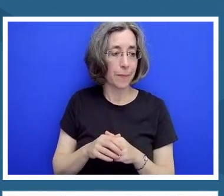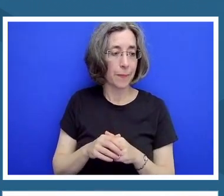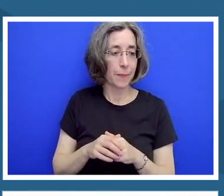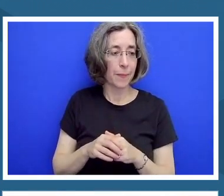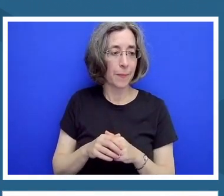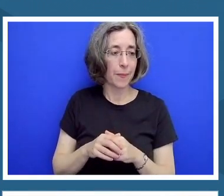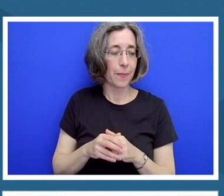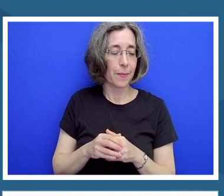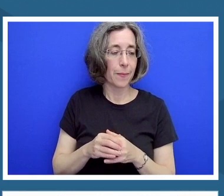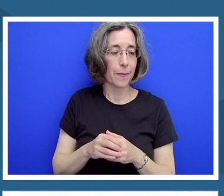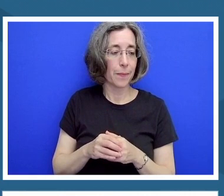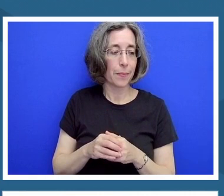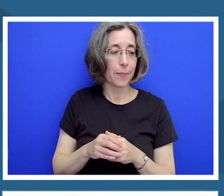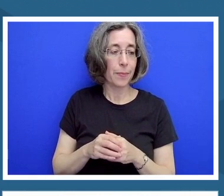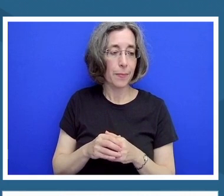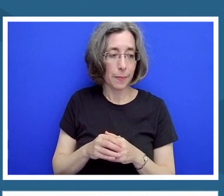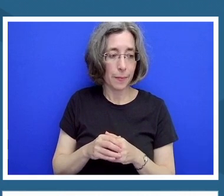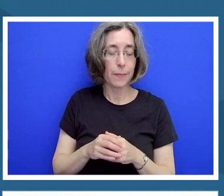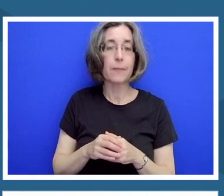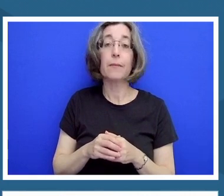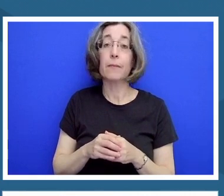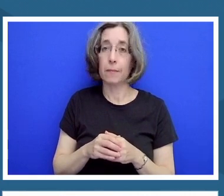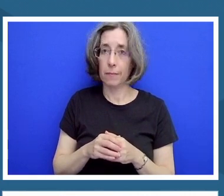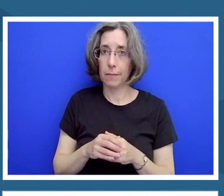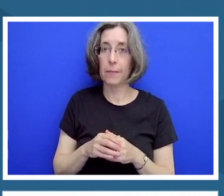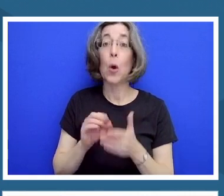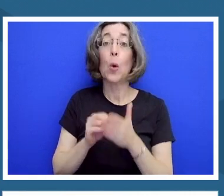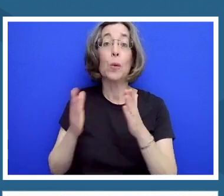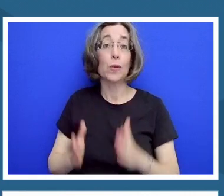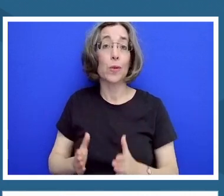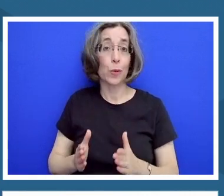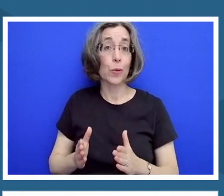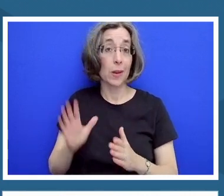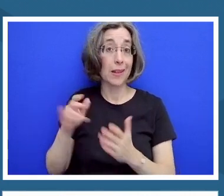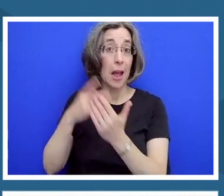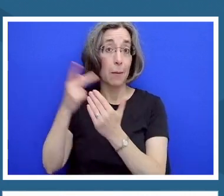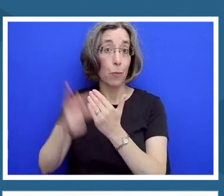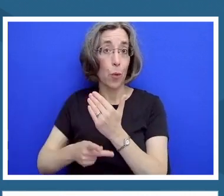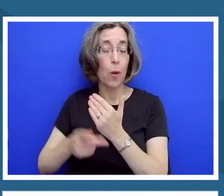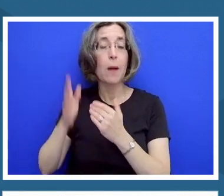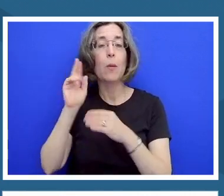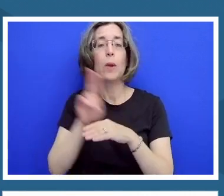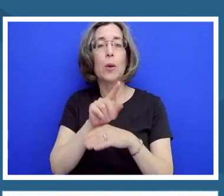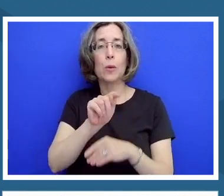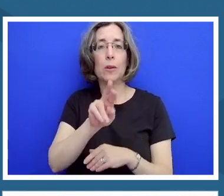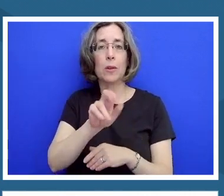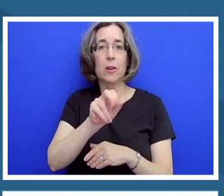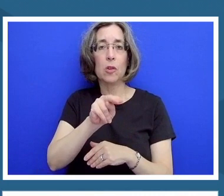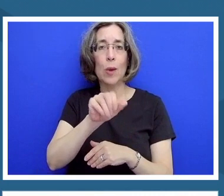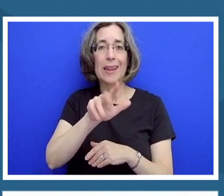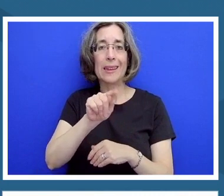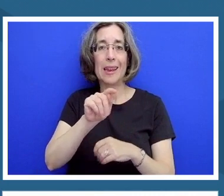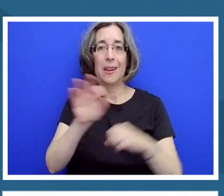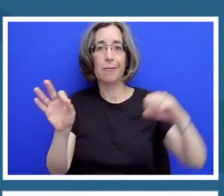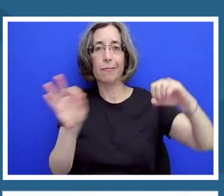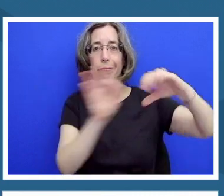students use the transit method that mercedes kindly explained to us